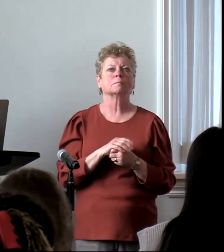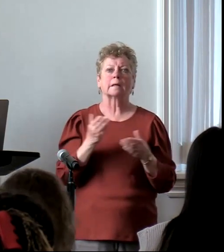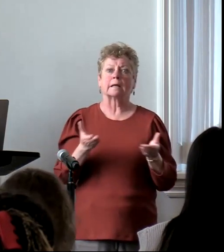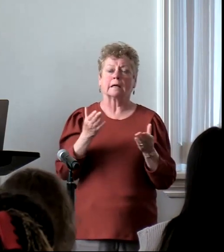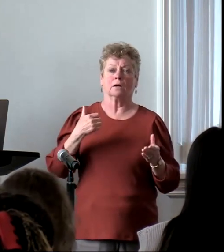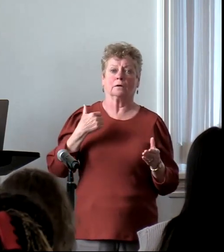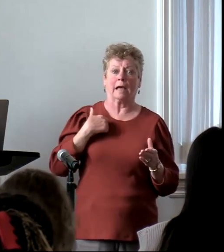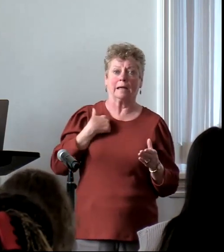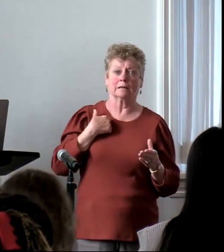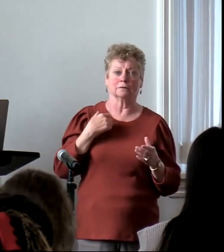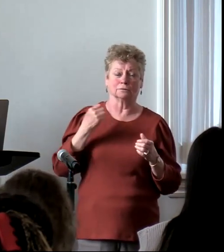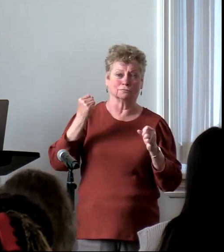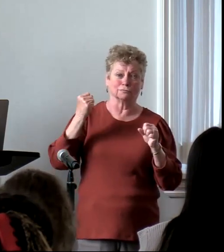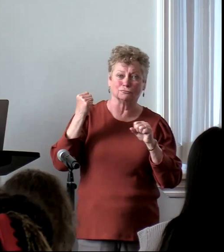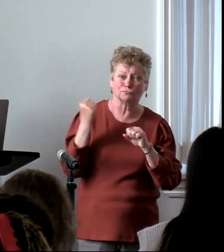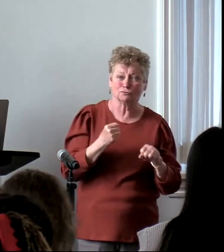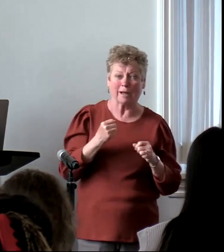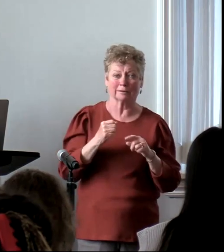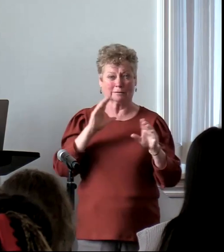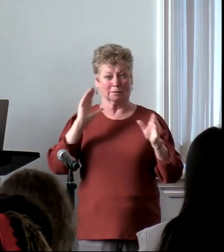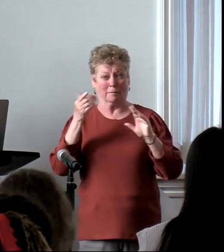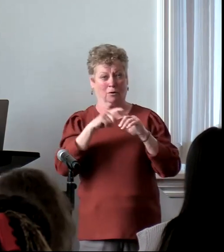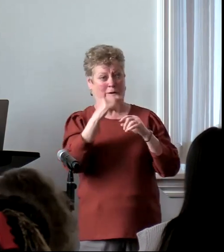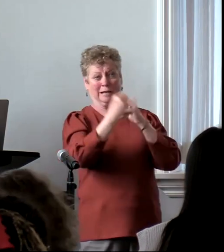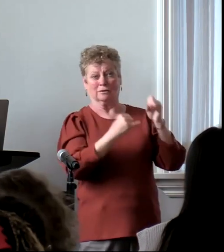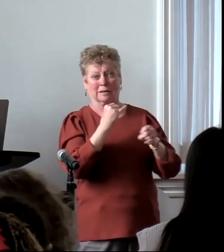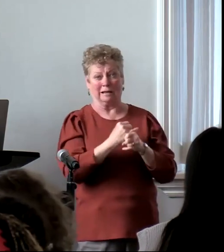which by international standards, are enormously significant.